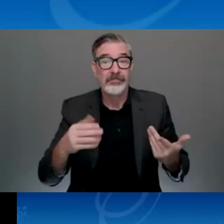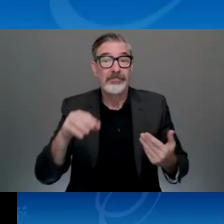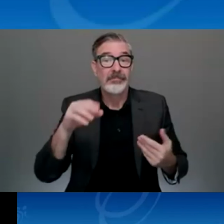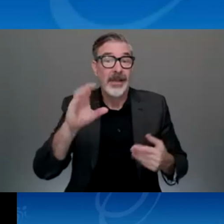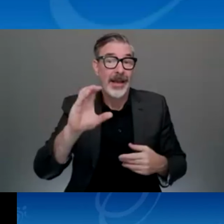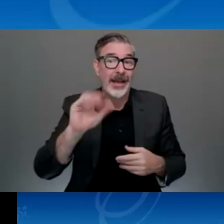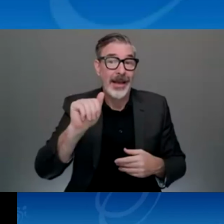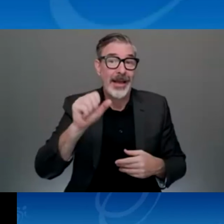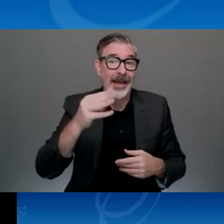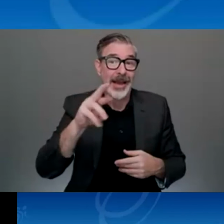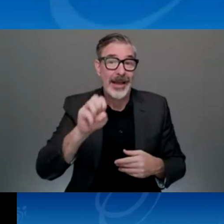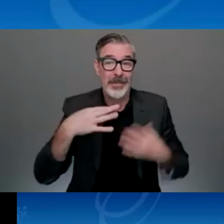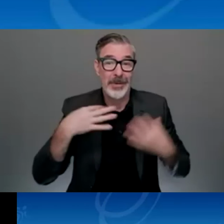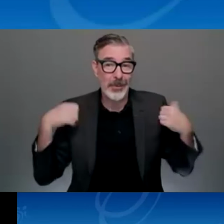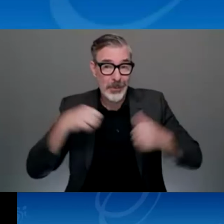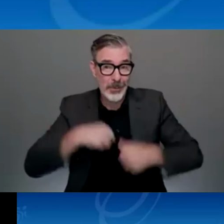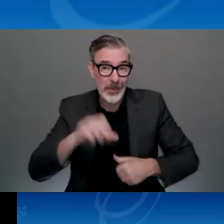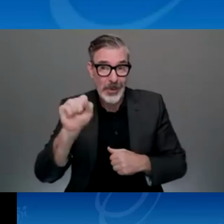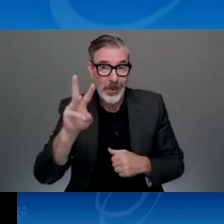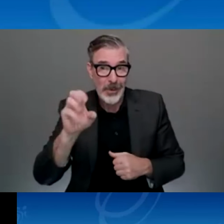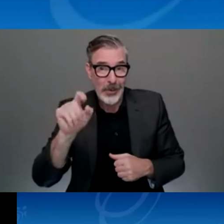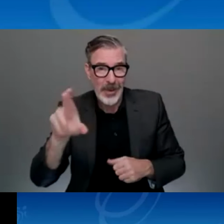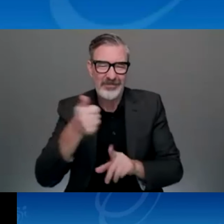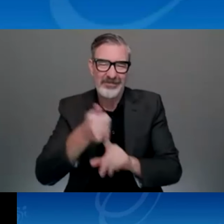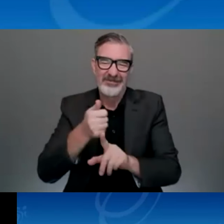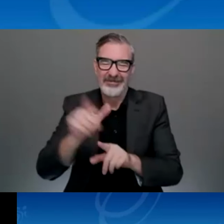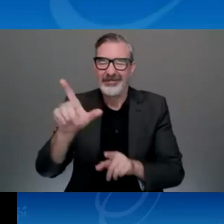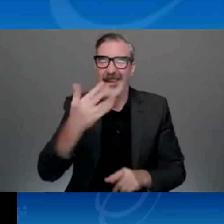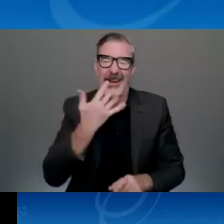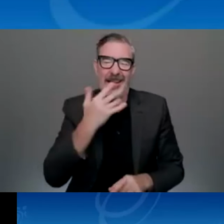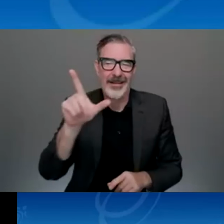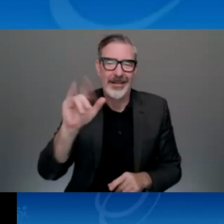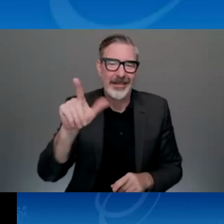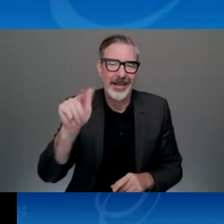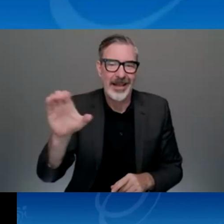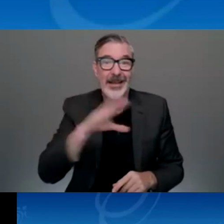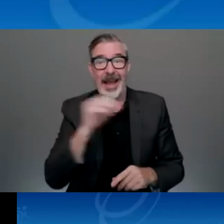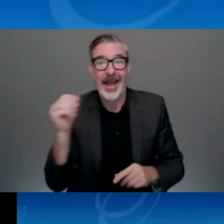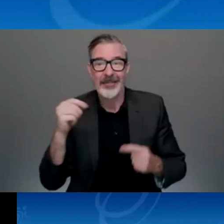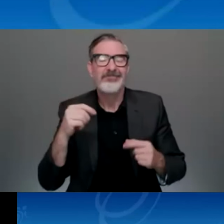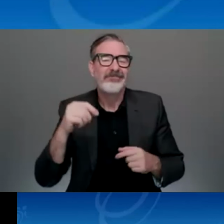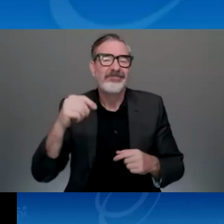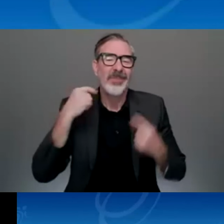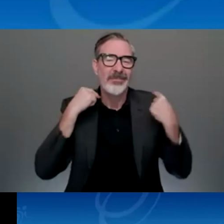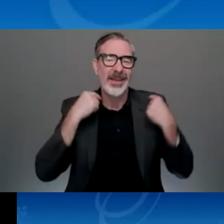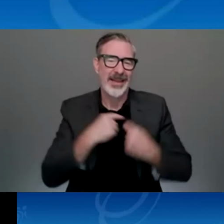and a double string of pearls, which is a bit of my signature. And without further ado, we